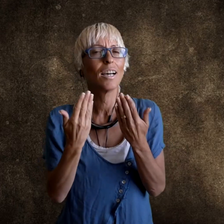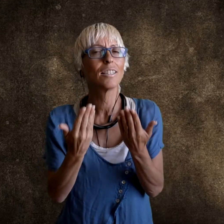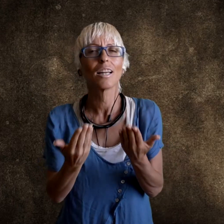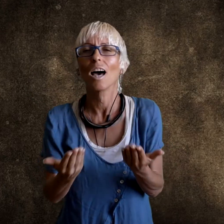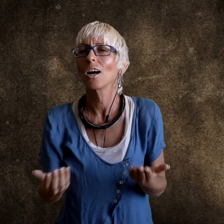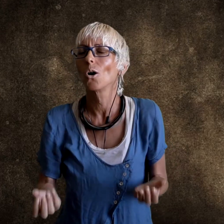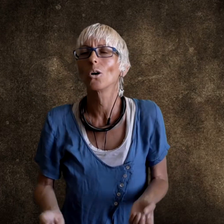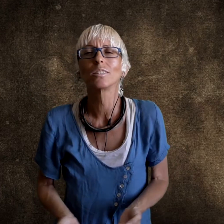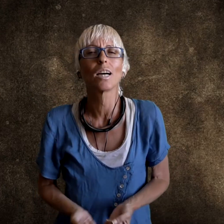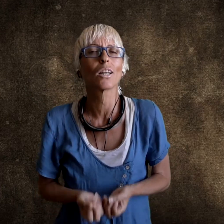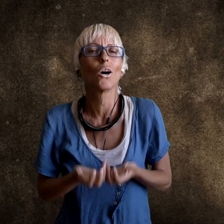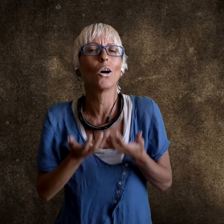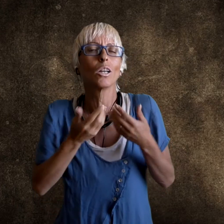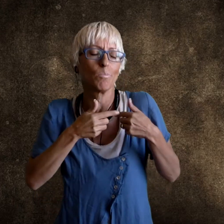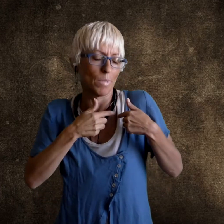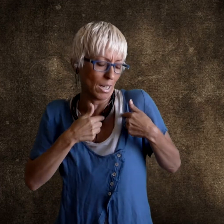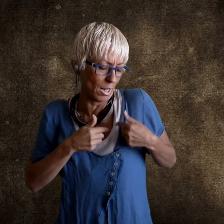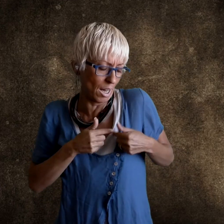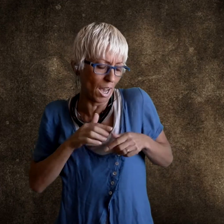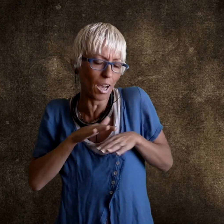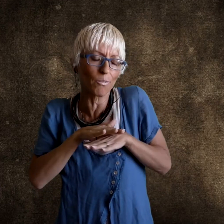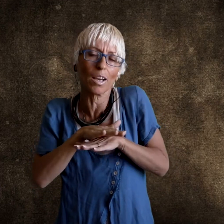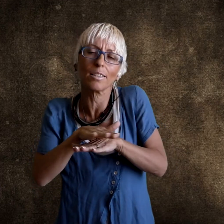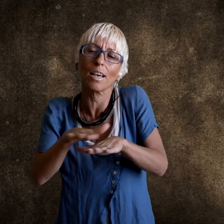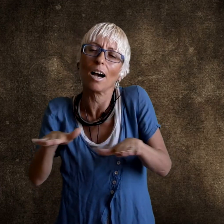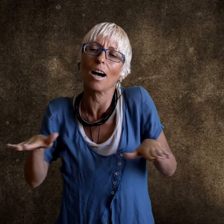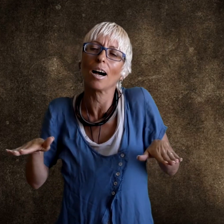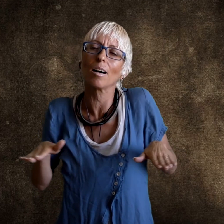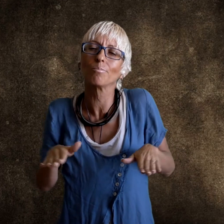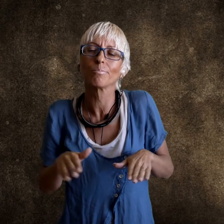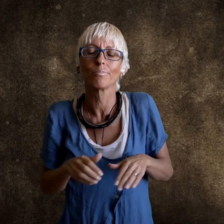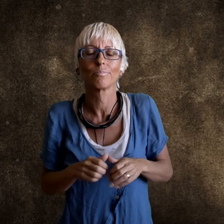i'll give you treasures from beneath the sea